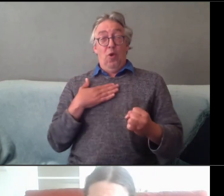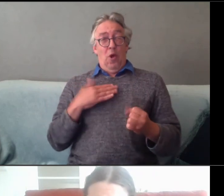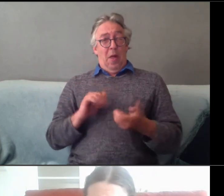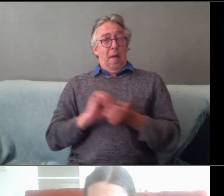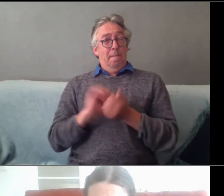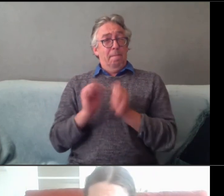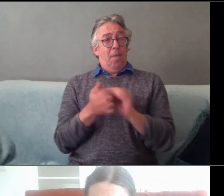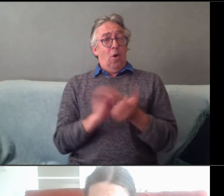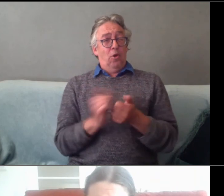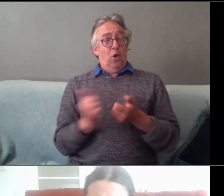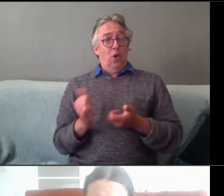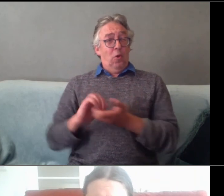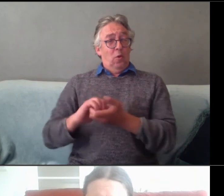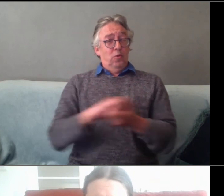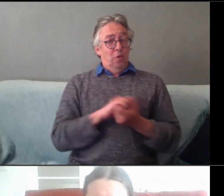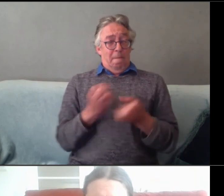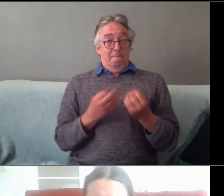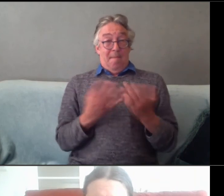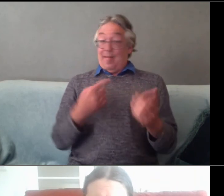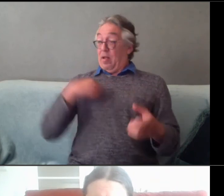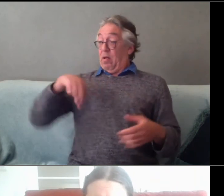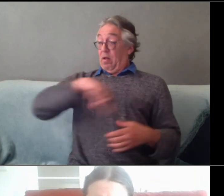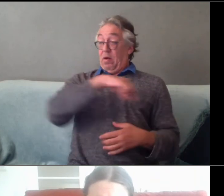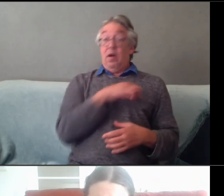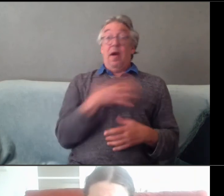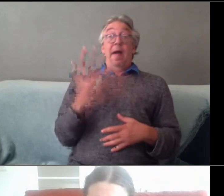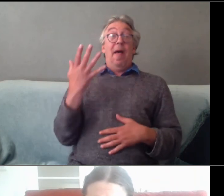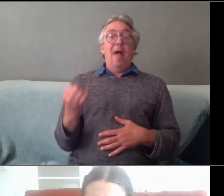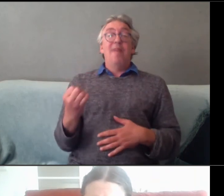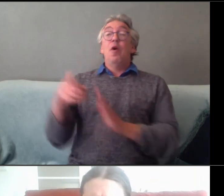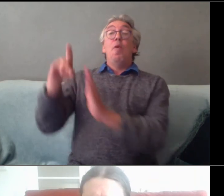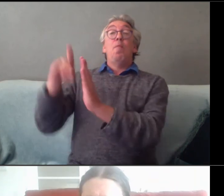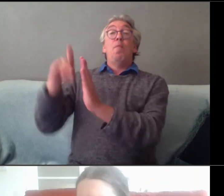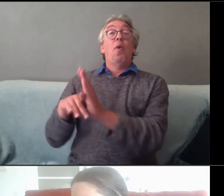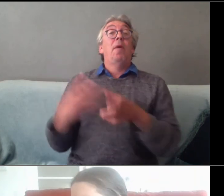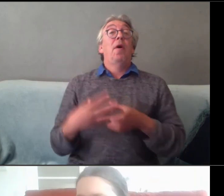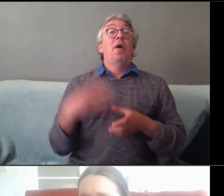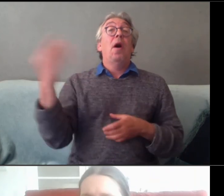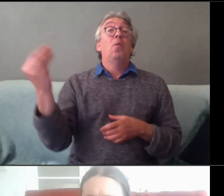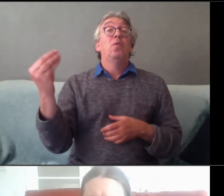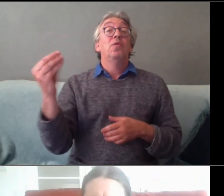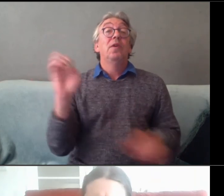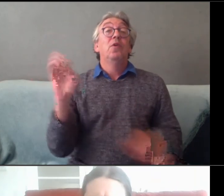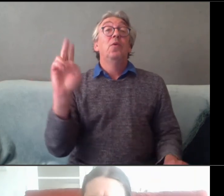in countries that are not European, so in enhancing our capacities